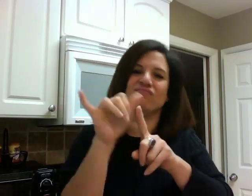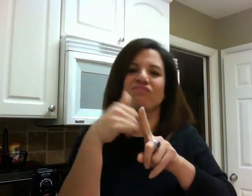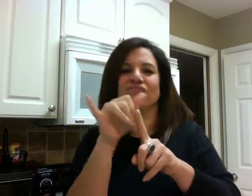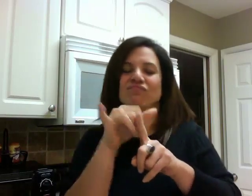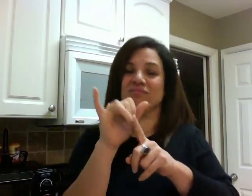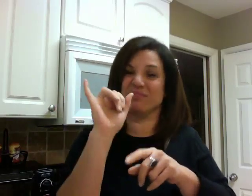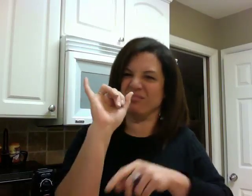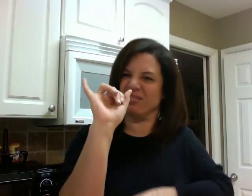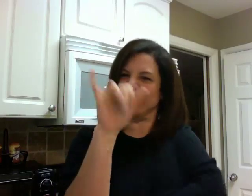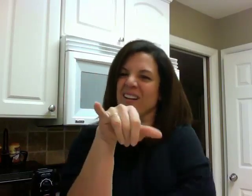lack of caring and bullying really meant.